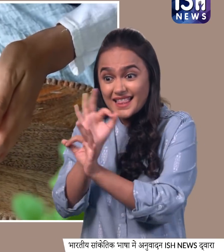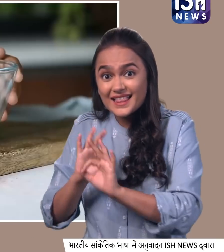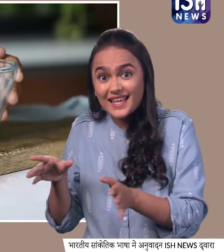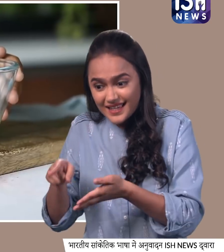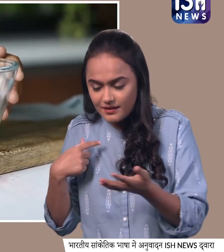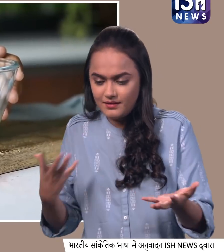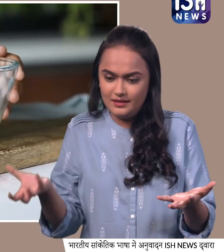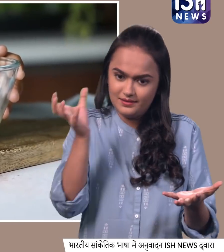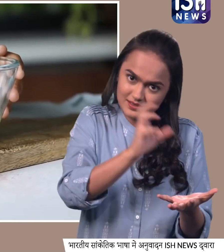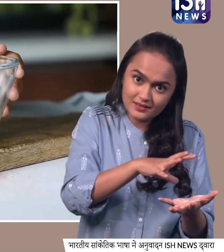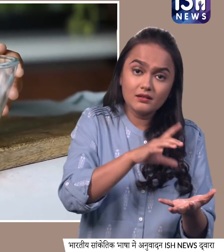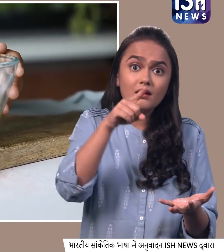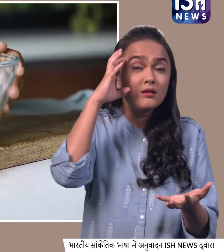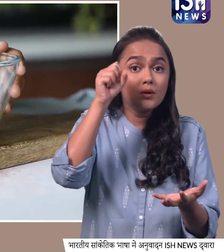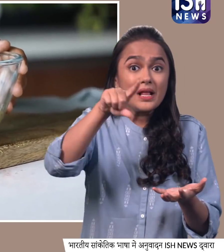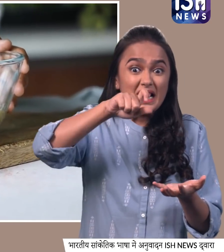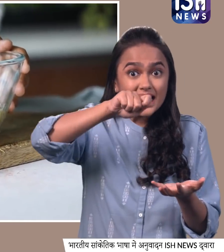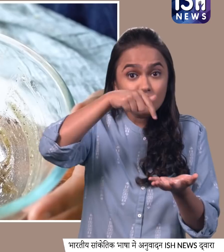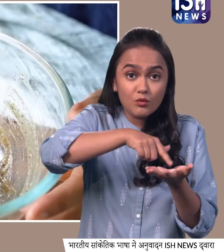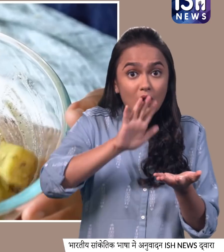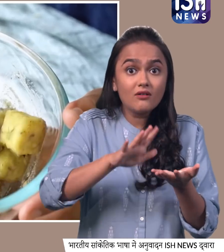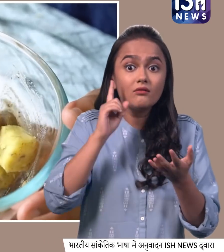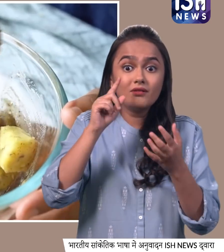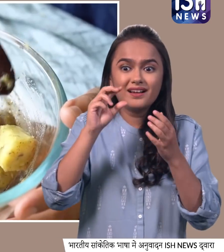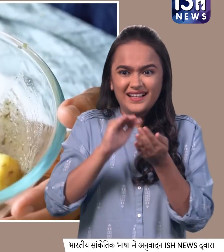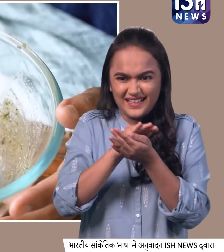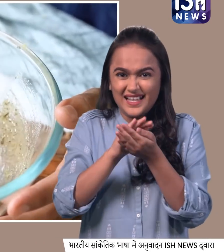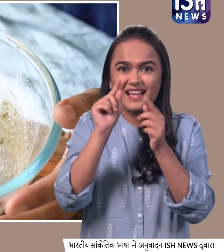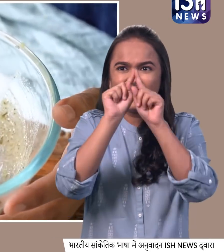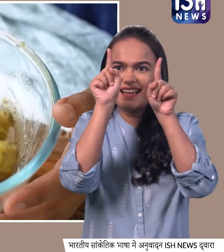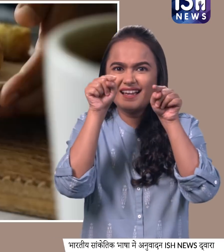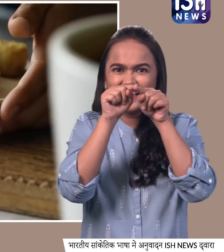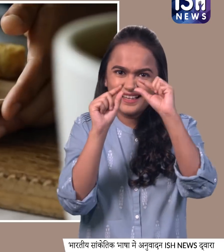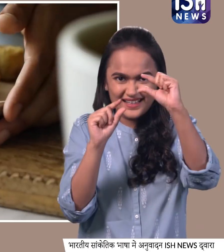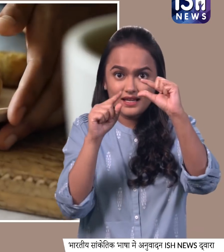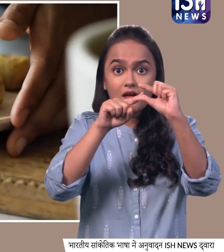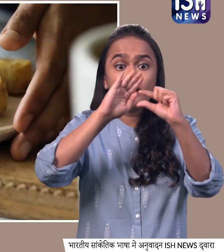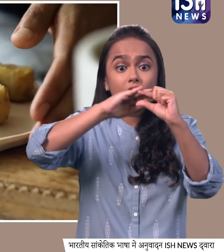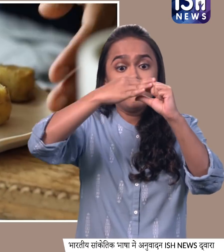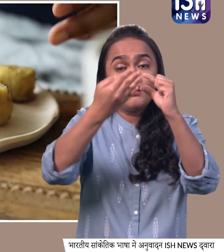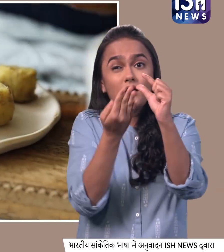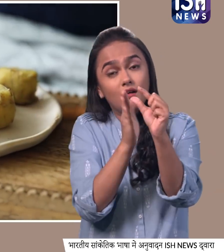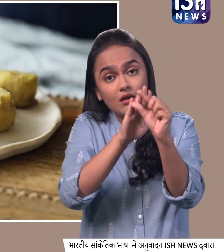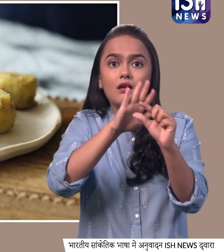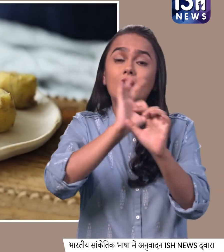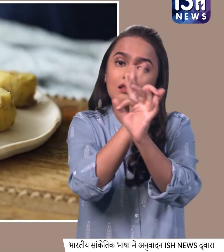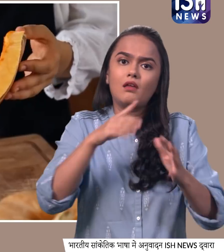Ensure that the lemon juice covers all sides of the cubes remove them and keep them on a plate